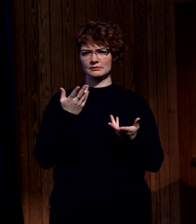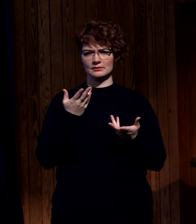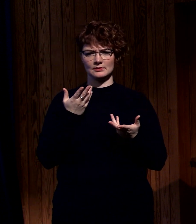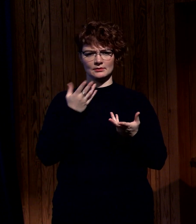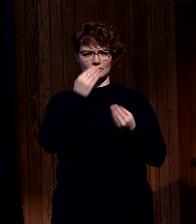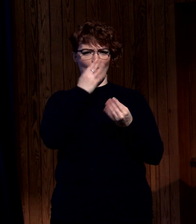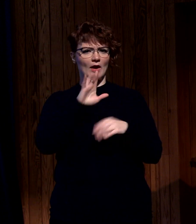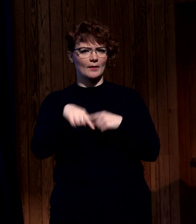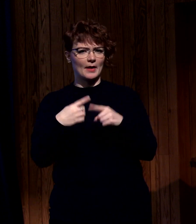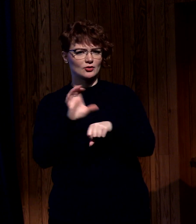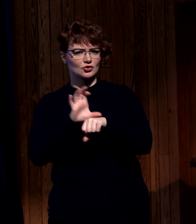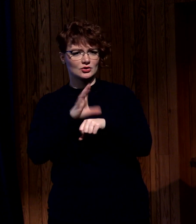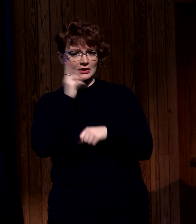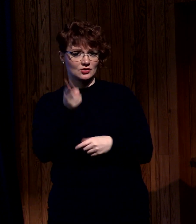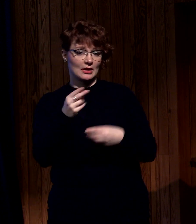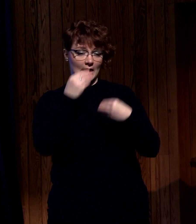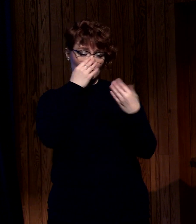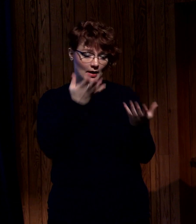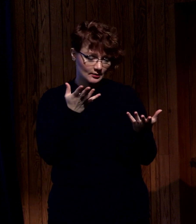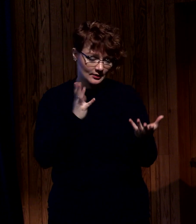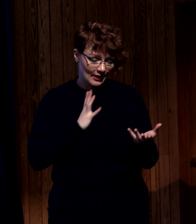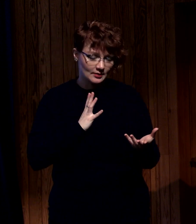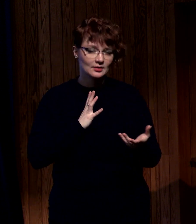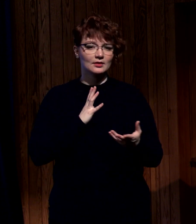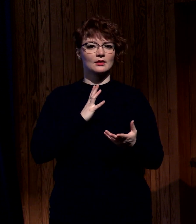history, but that's okay. Because I want to you to capture